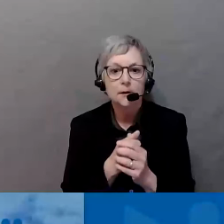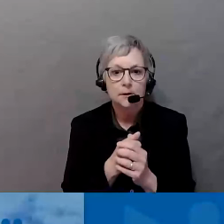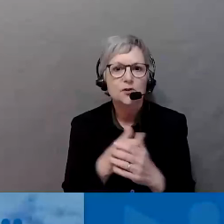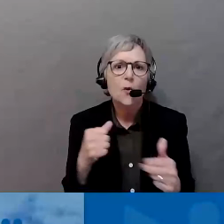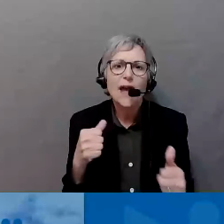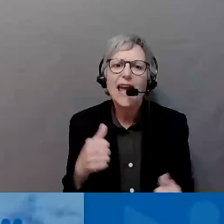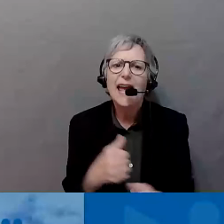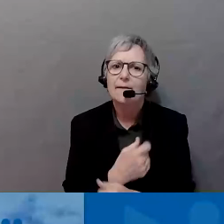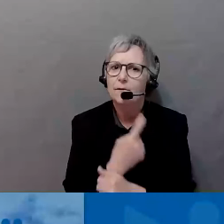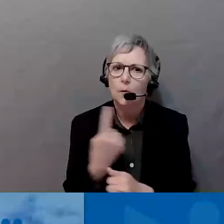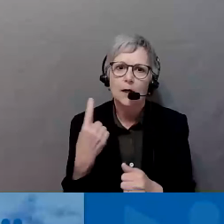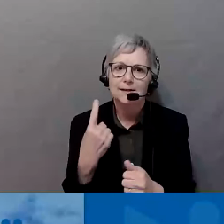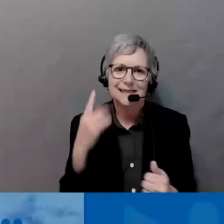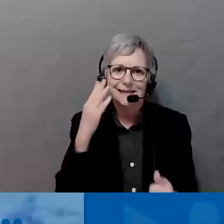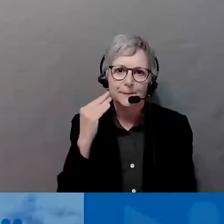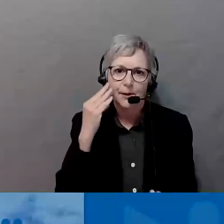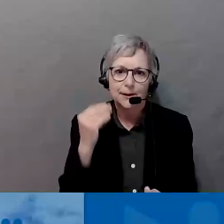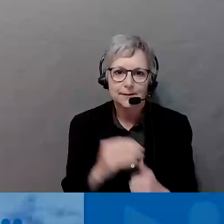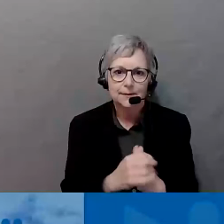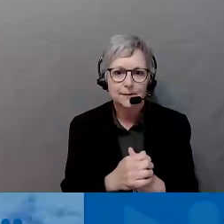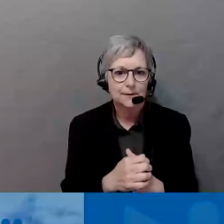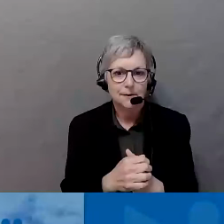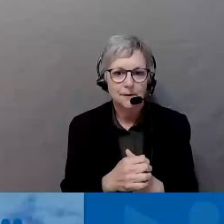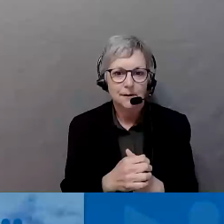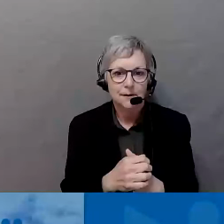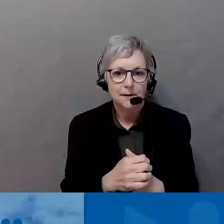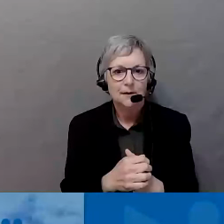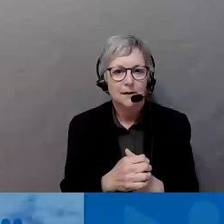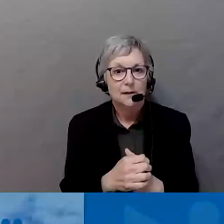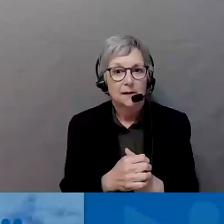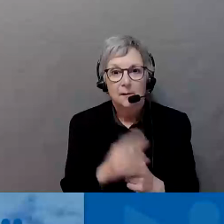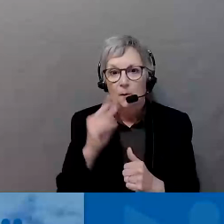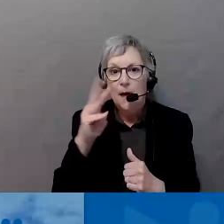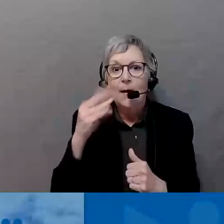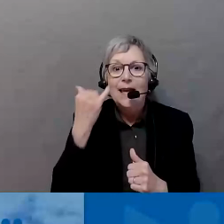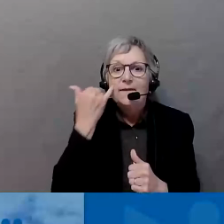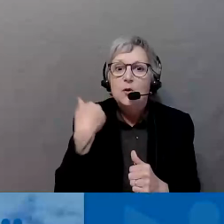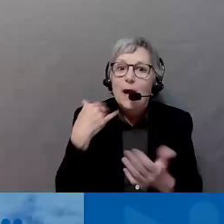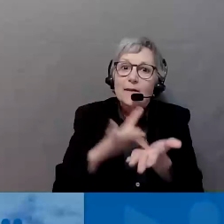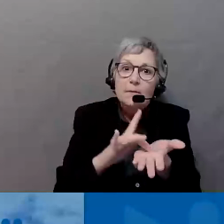GOSH, IF YOU HAVE A MEDICAL EMERGENCY TODAY AND IT IS THE WORST